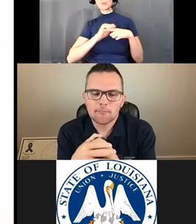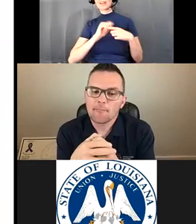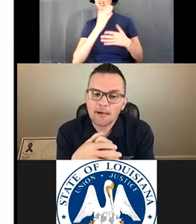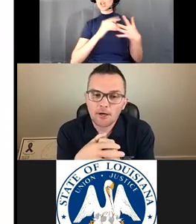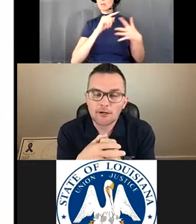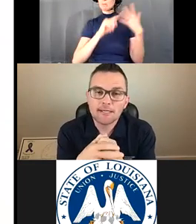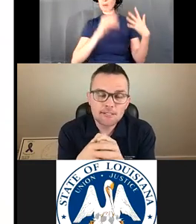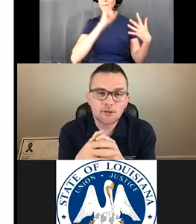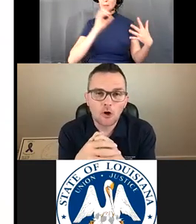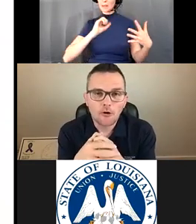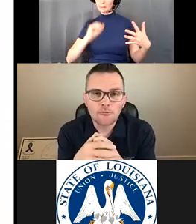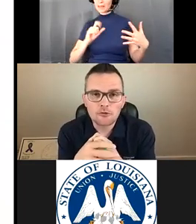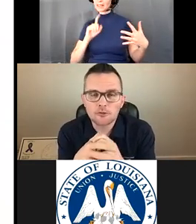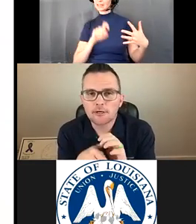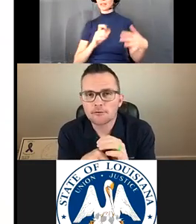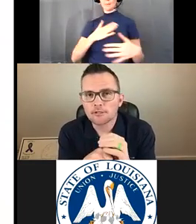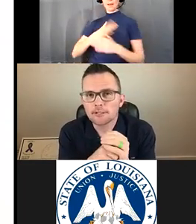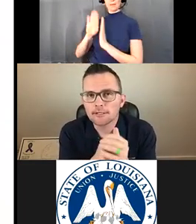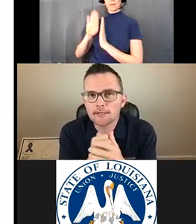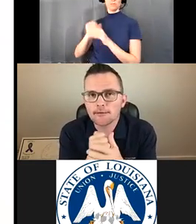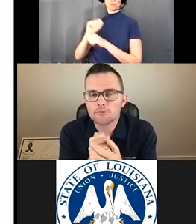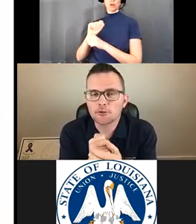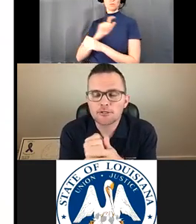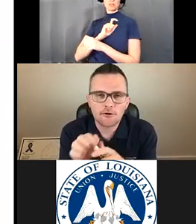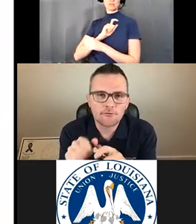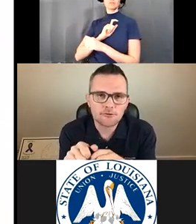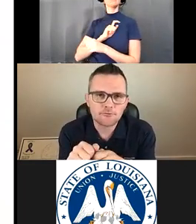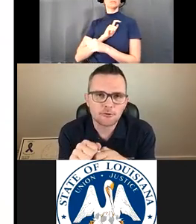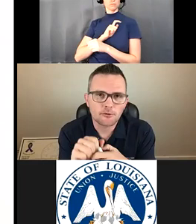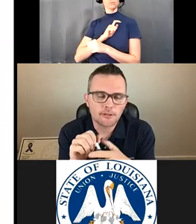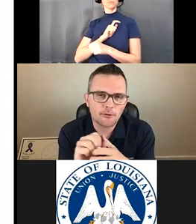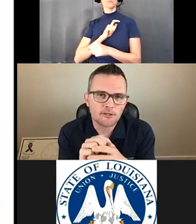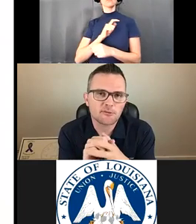My background is in law enforcement, I was a, I was a police officer for approximately